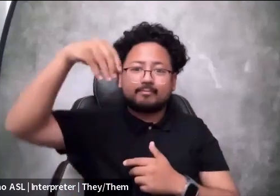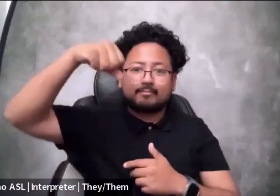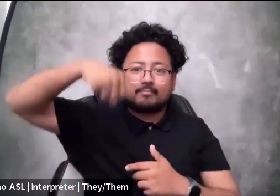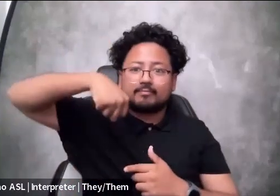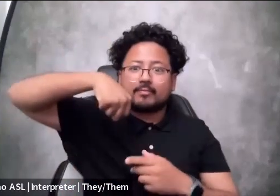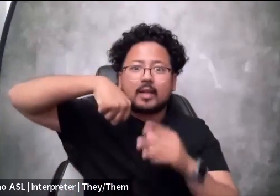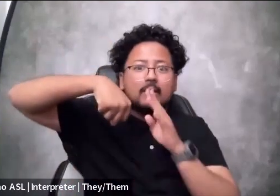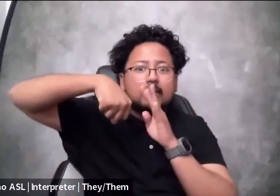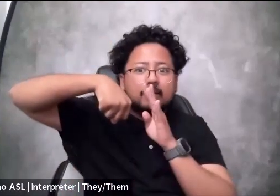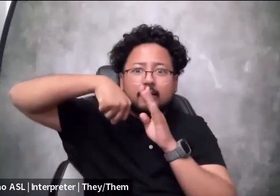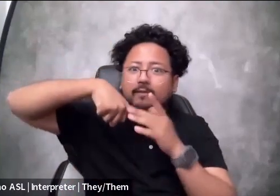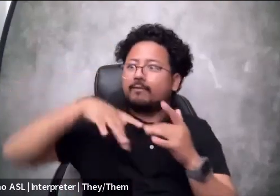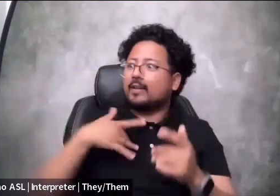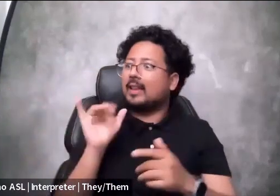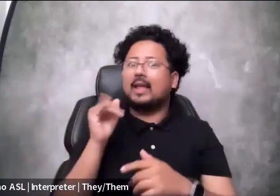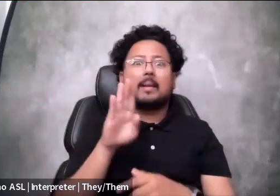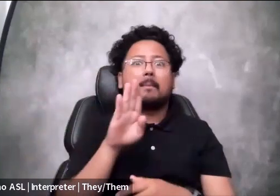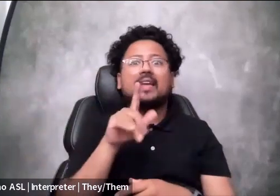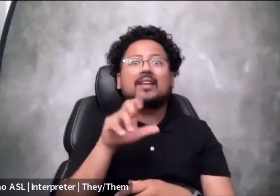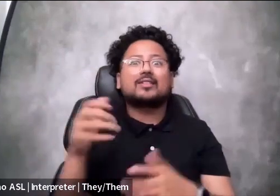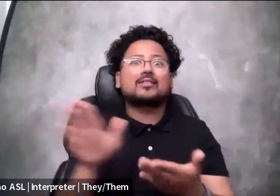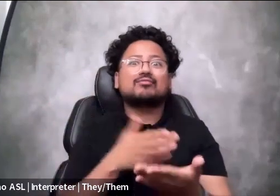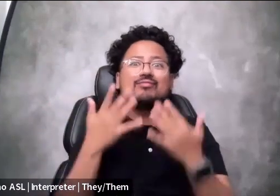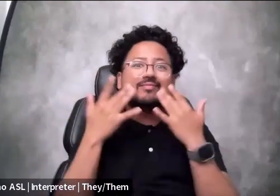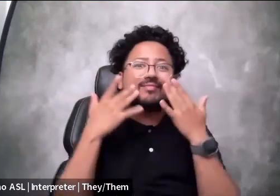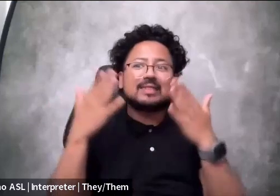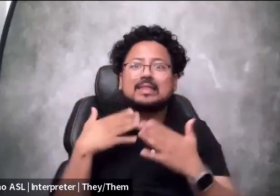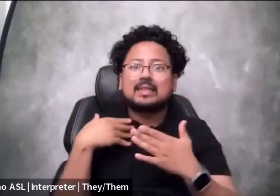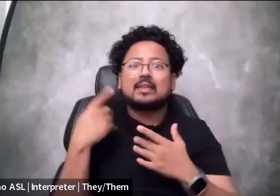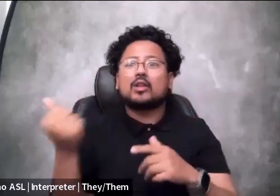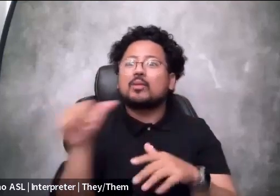kind of like the Beatles and there's someone in another room doing this with the